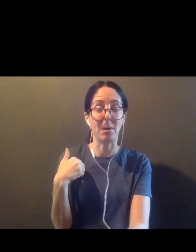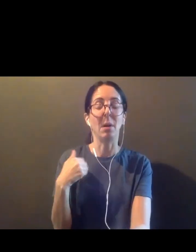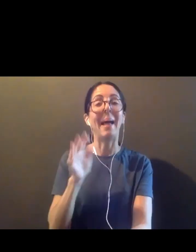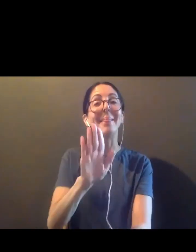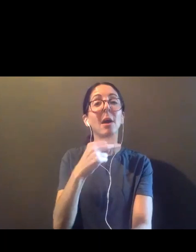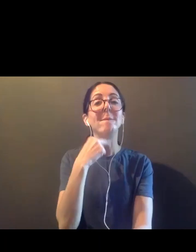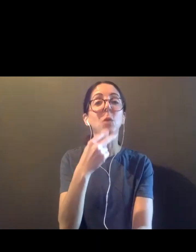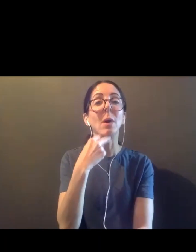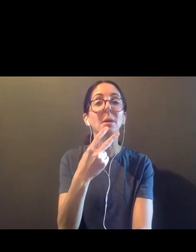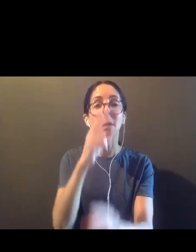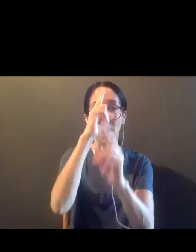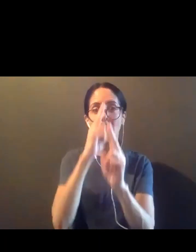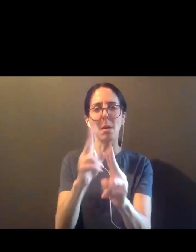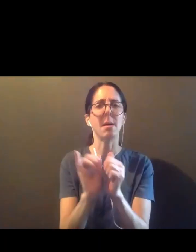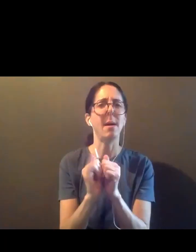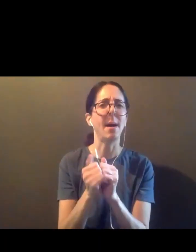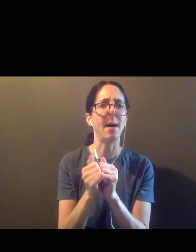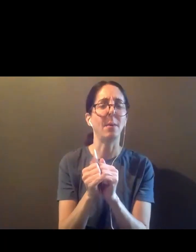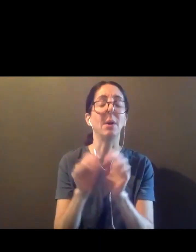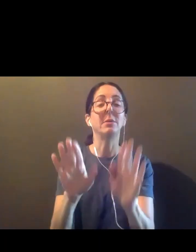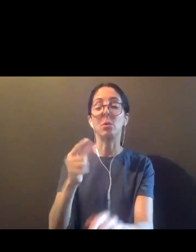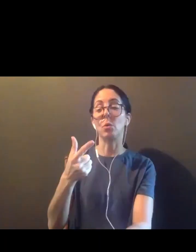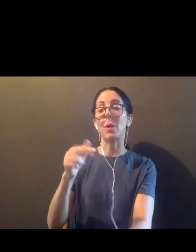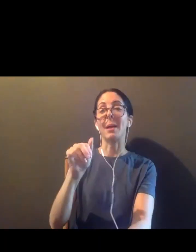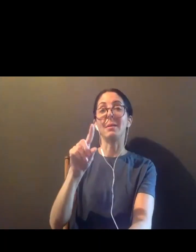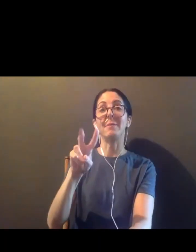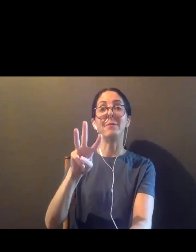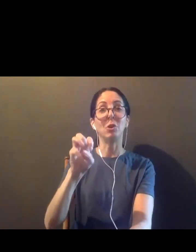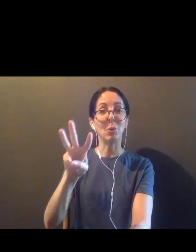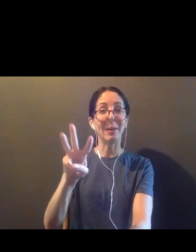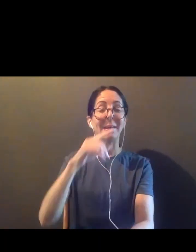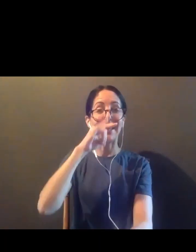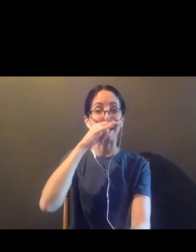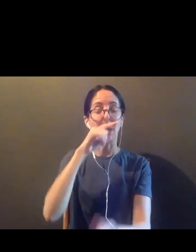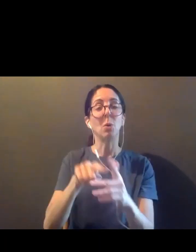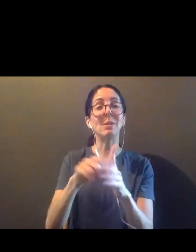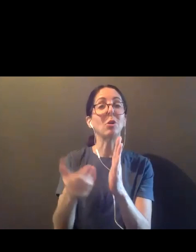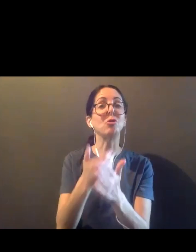And so, we have started at Grandview Kids a new role that we call Family Advocate.